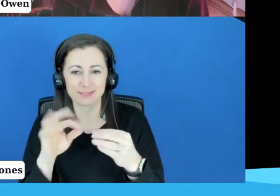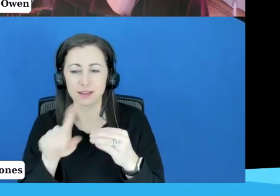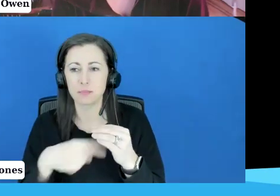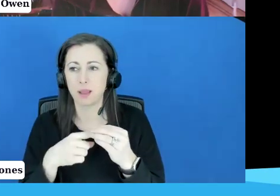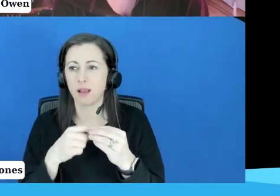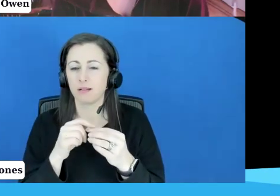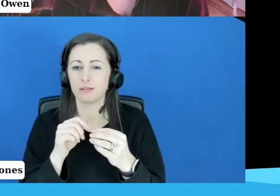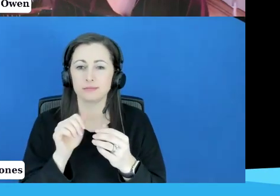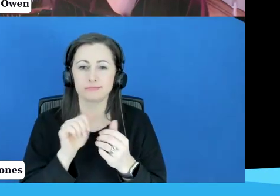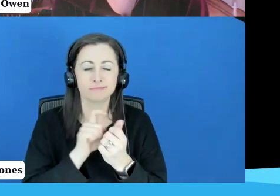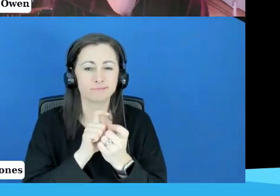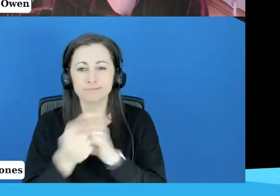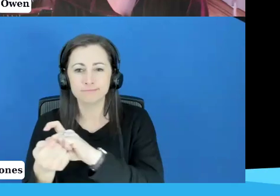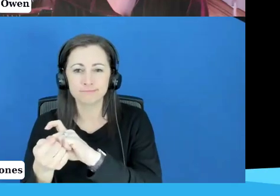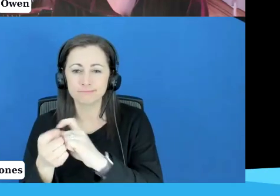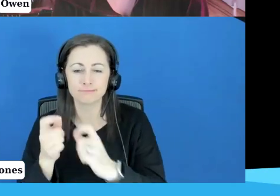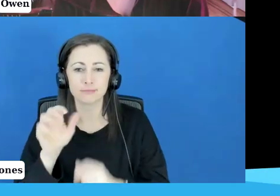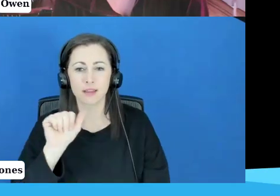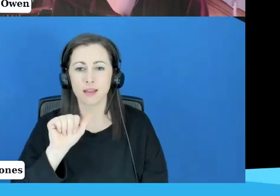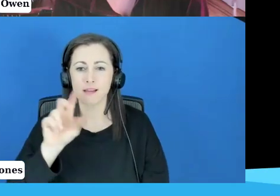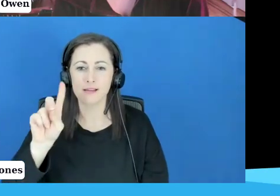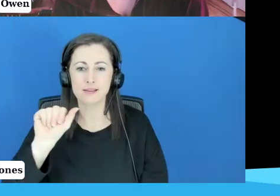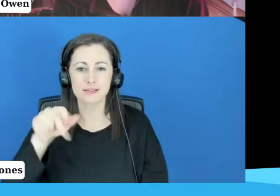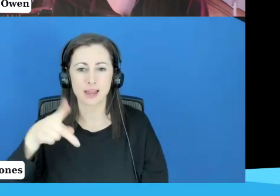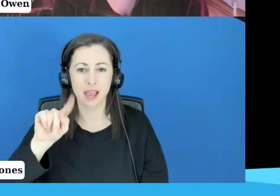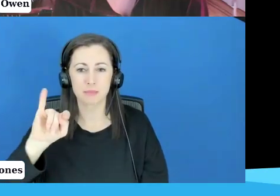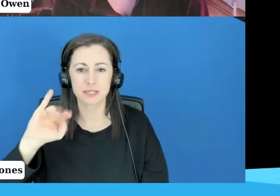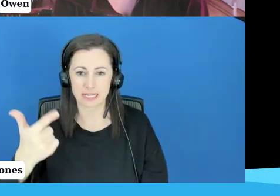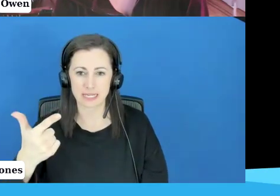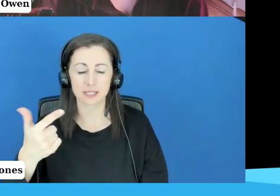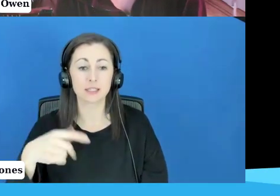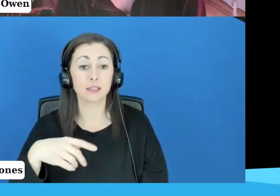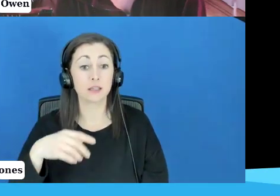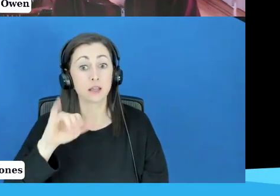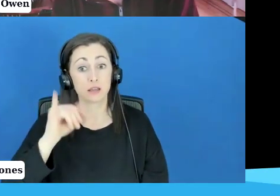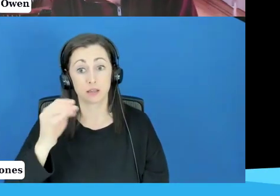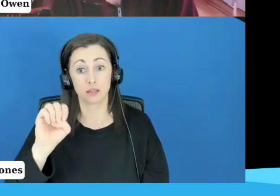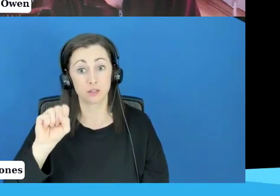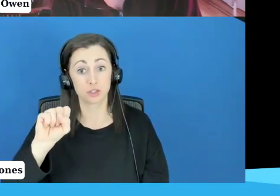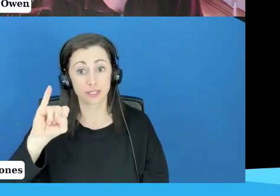and Jesse, you brought up the fantastic point that disabled people,